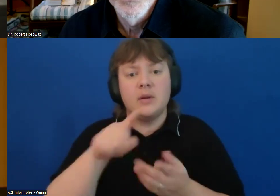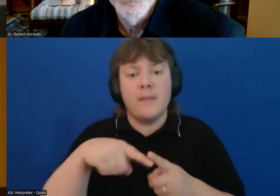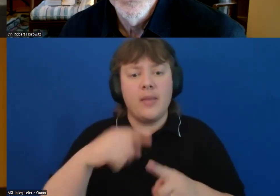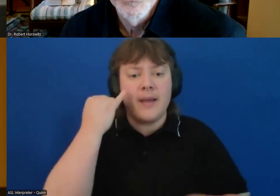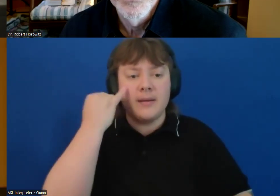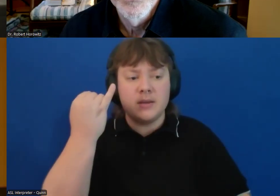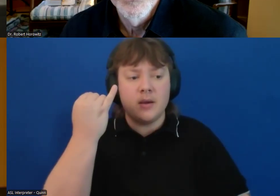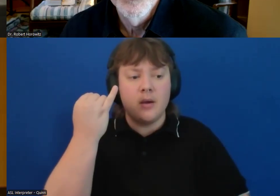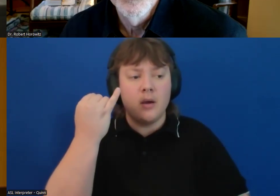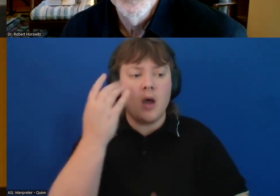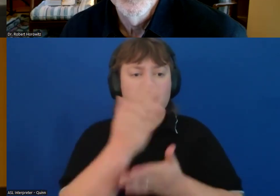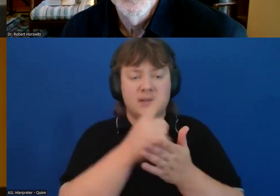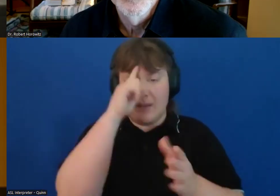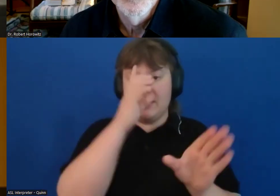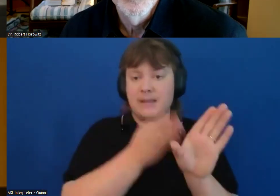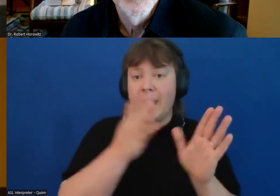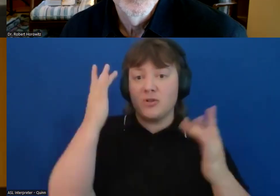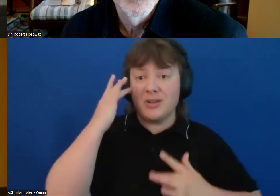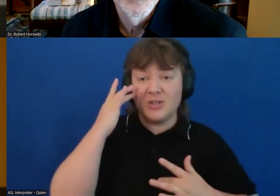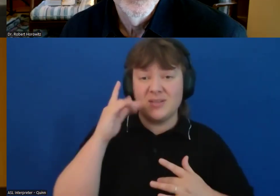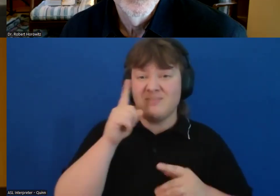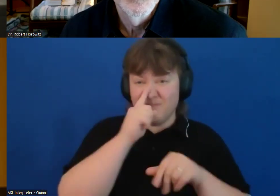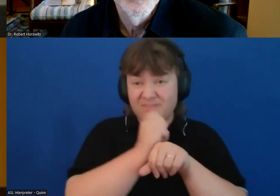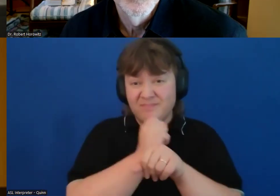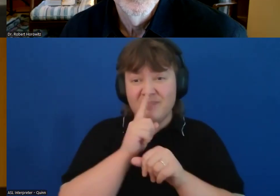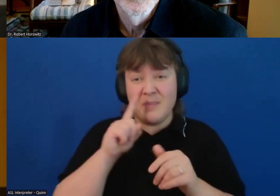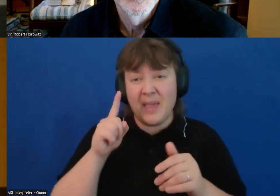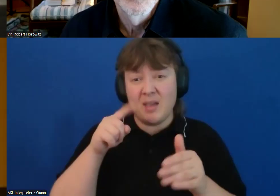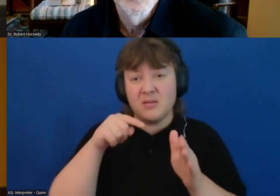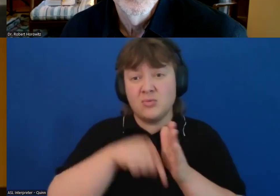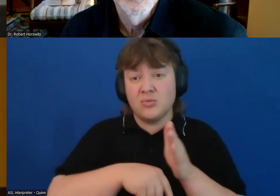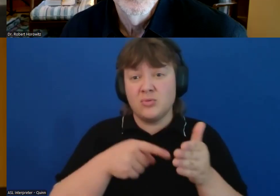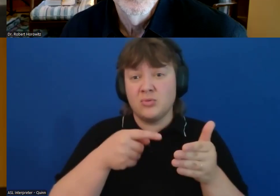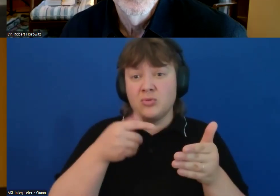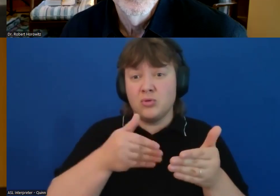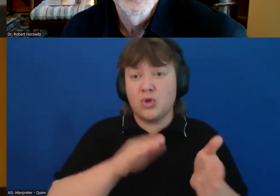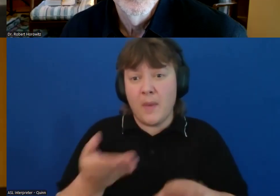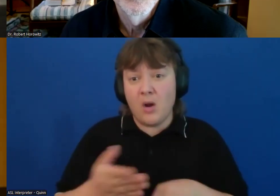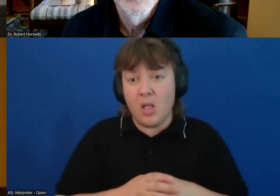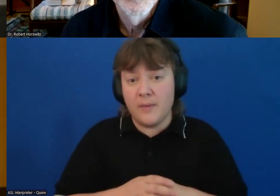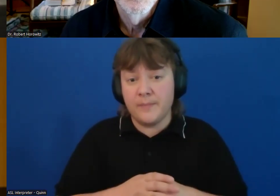some psychiatric conditions in fact being terminal illnesses. And but as we think about that,